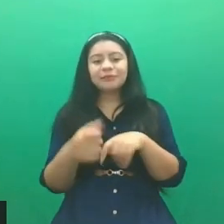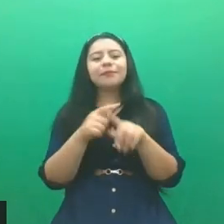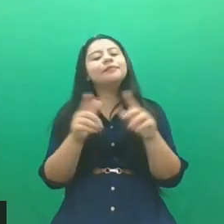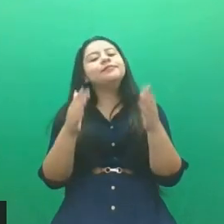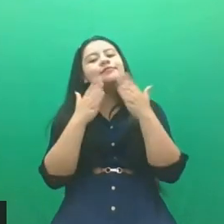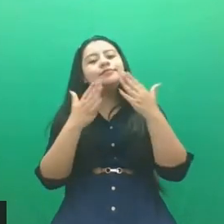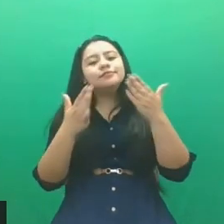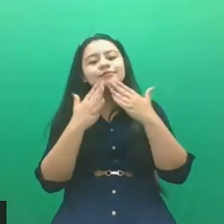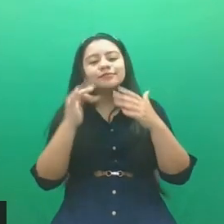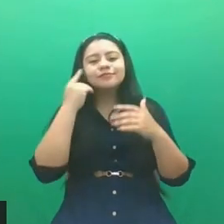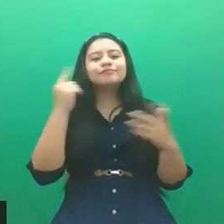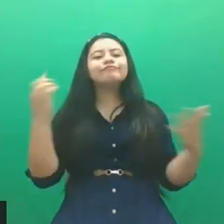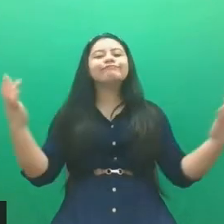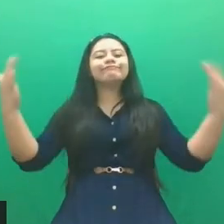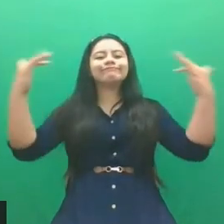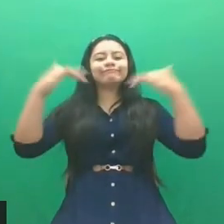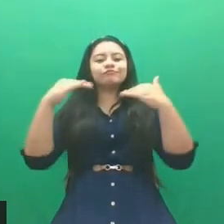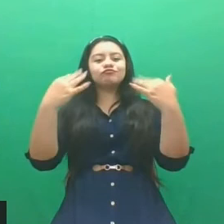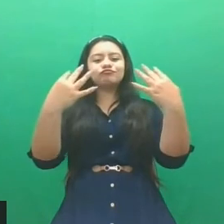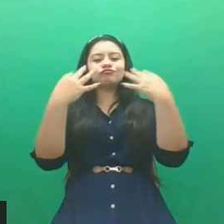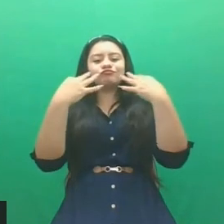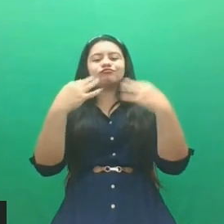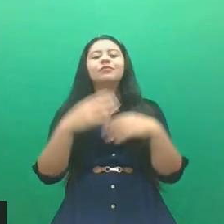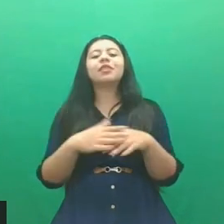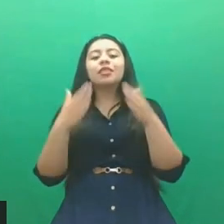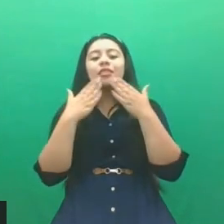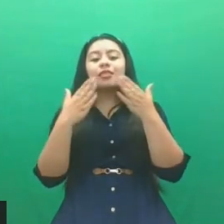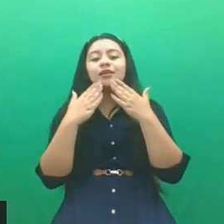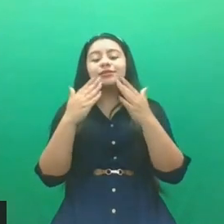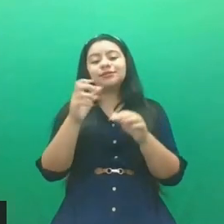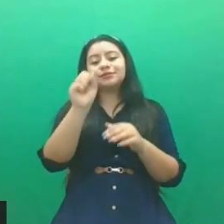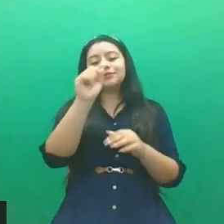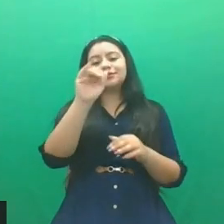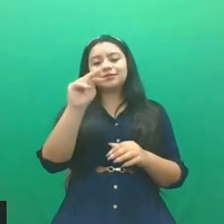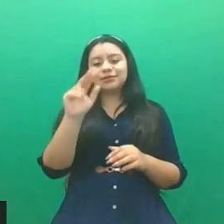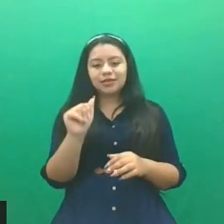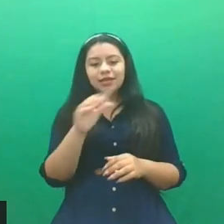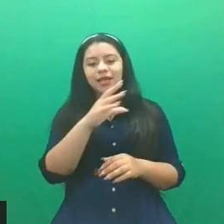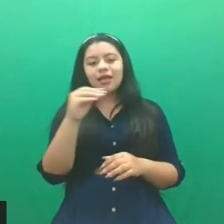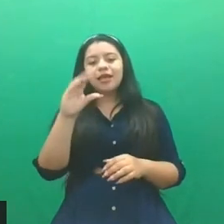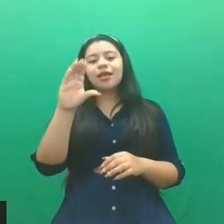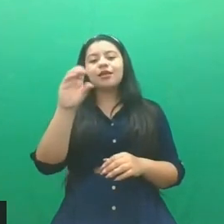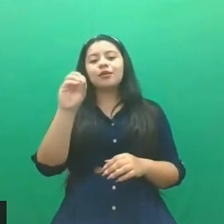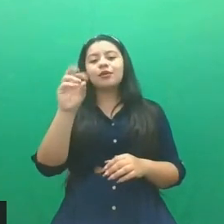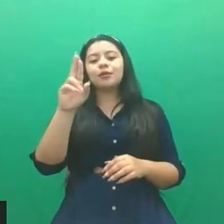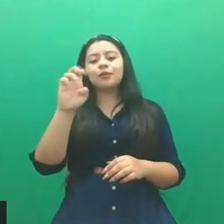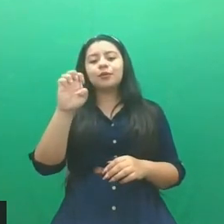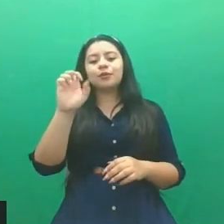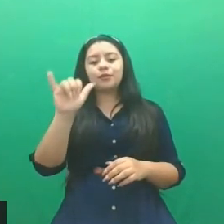for attending today and a huge thanks to you Sina and Corey for terrific presentations and you know